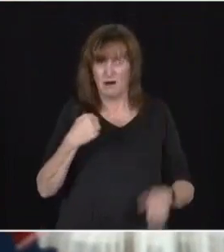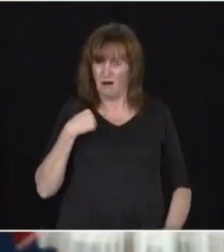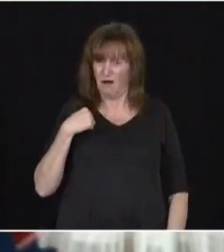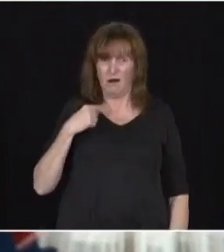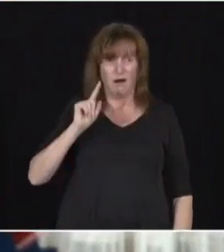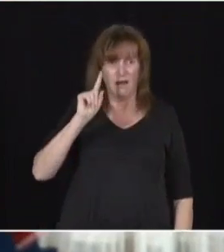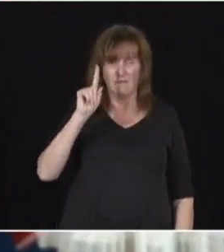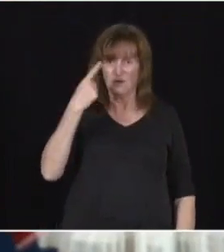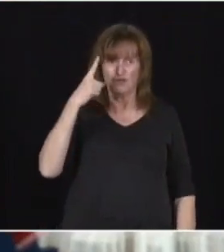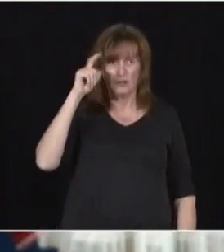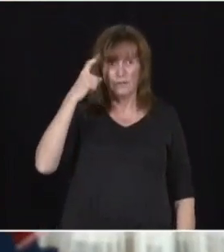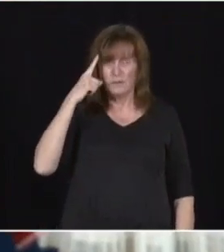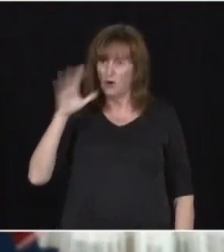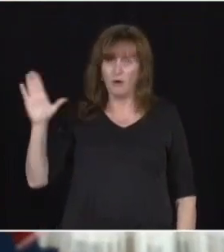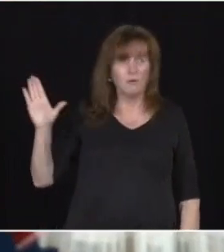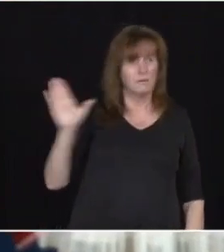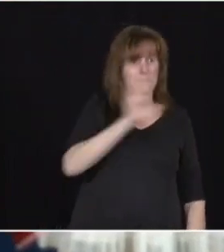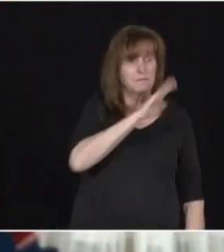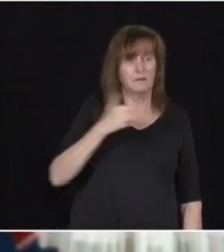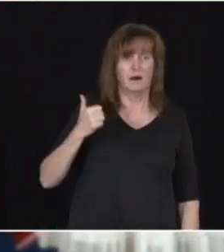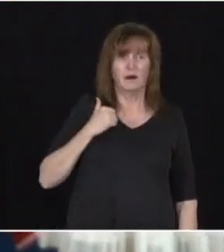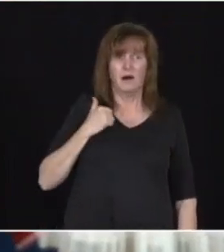in the first